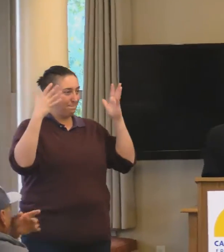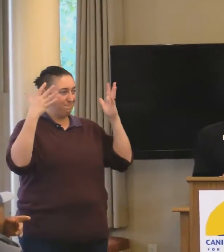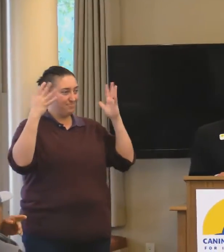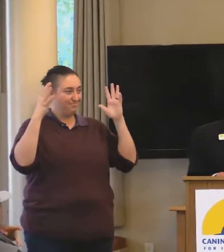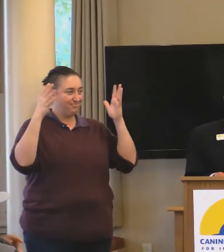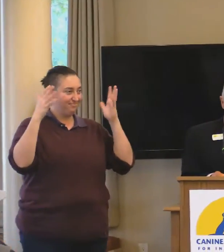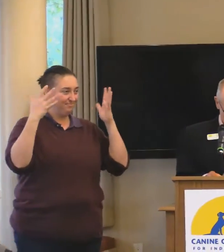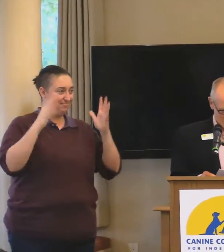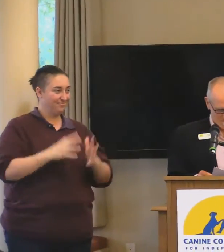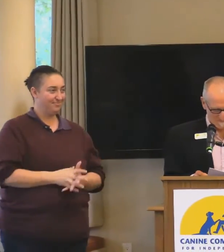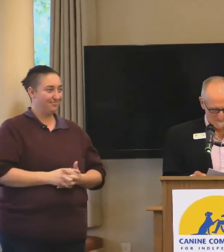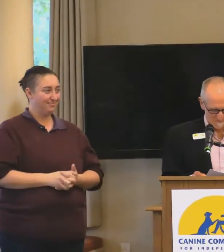Maria, would you join me up front.